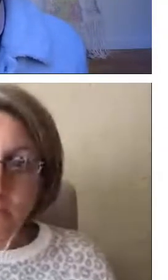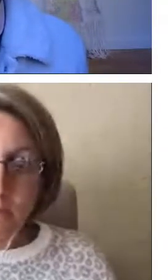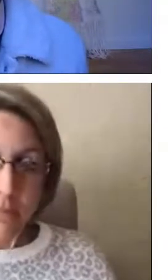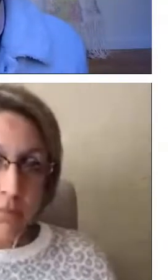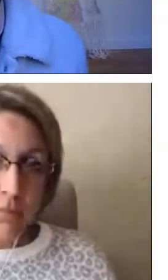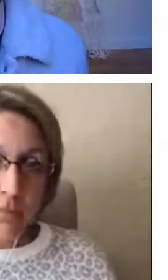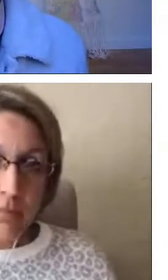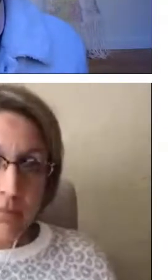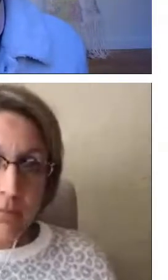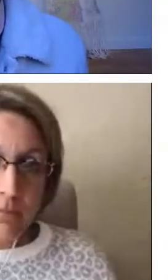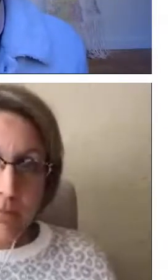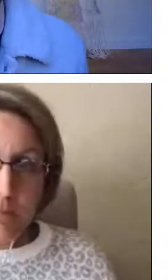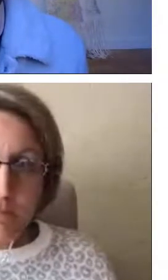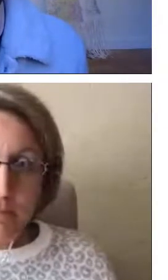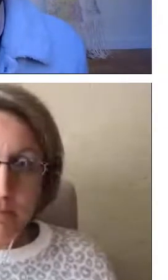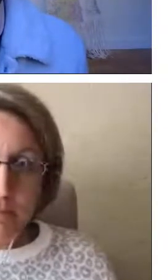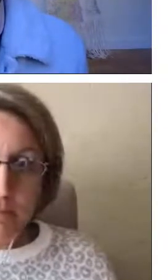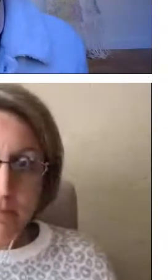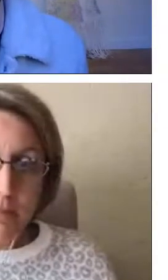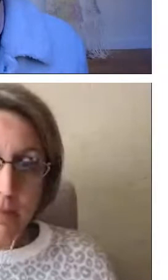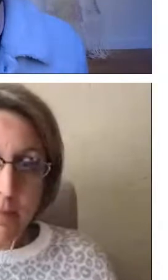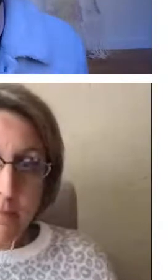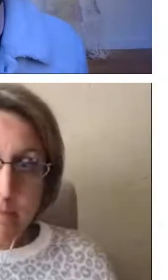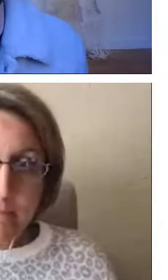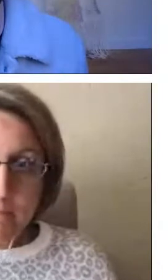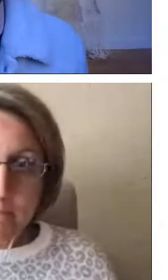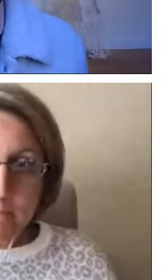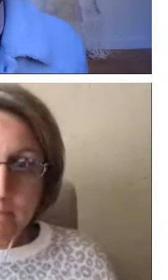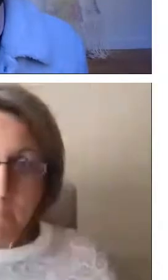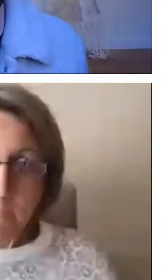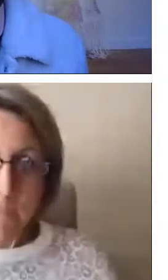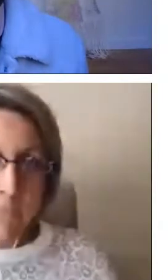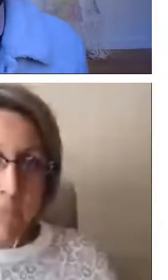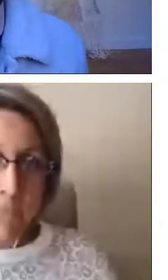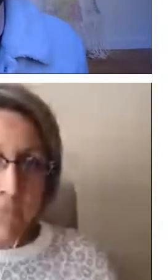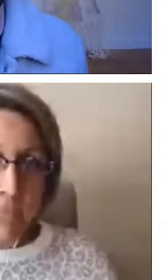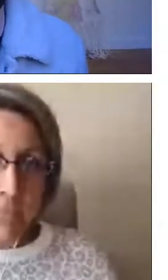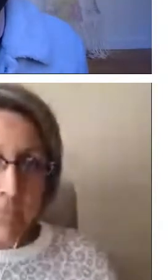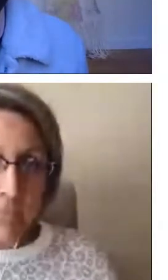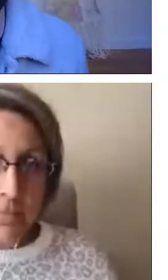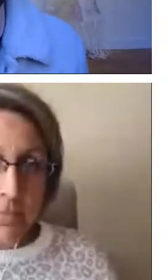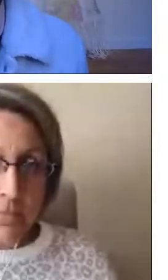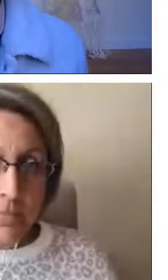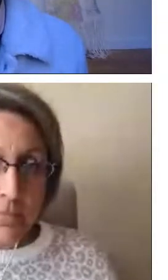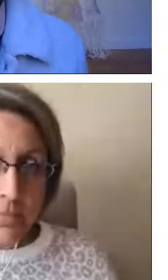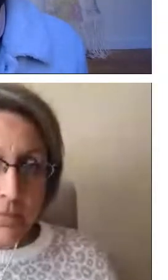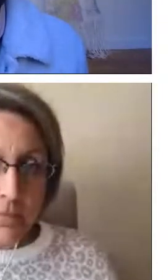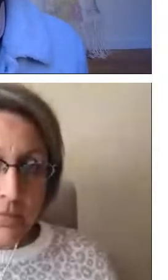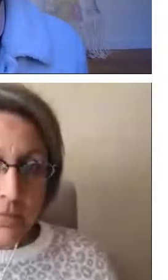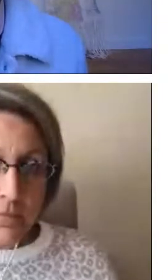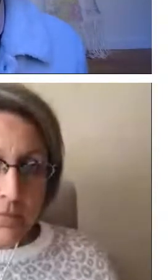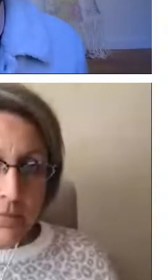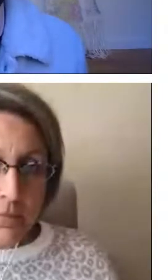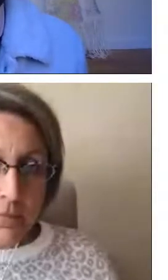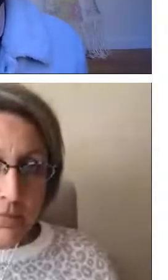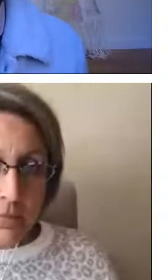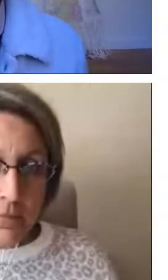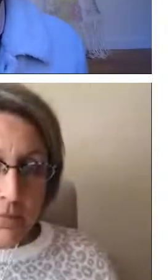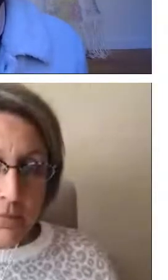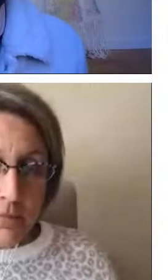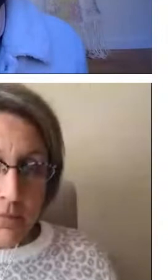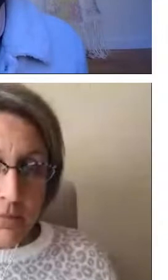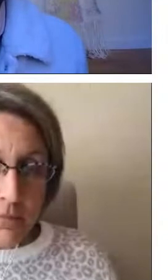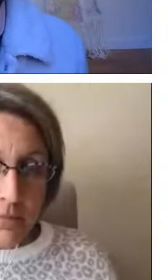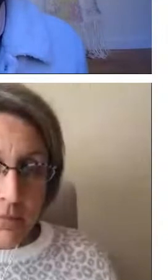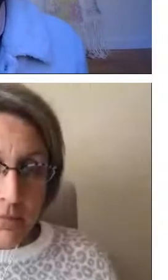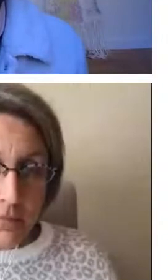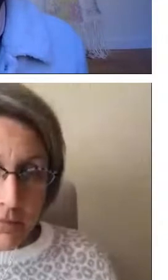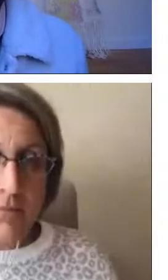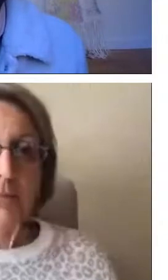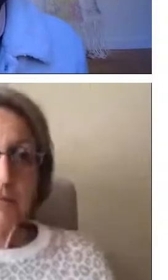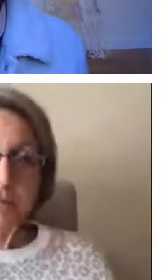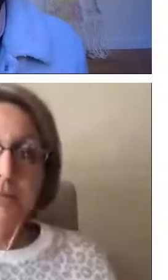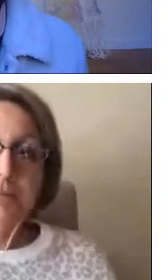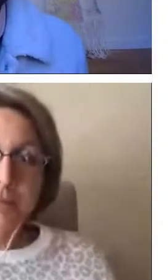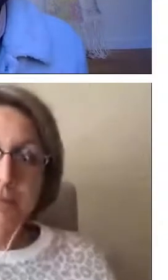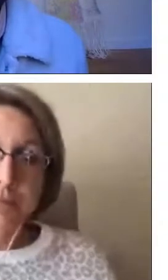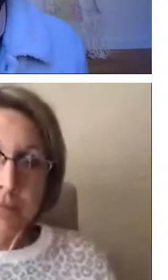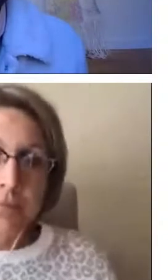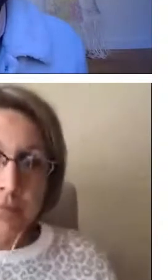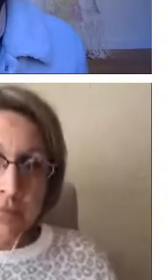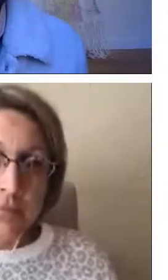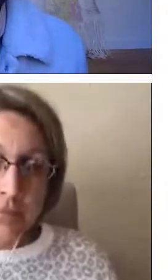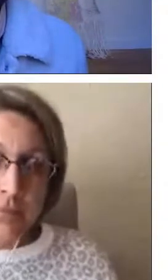Someone made a comment that the redlining work is haunting, and do you plan to work